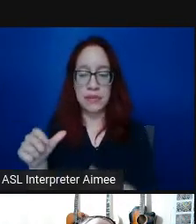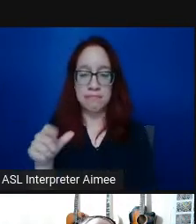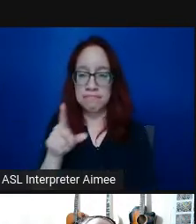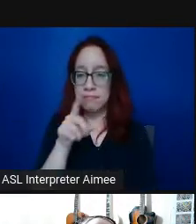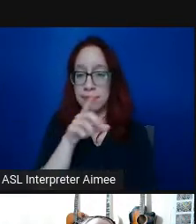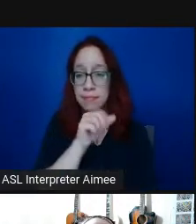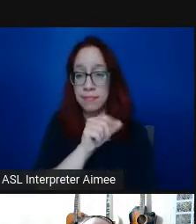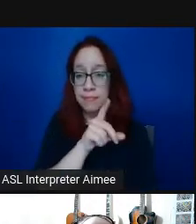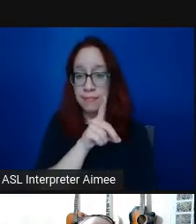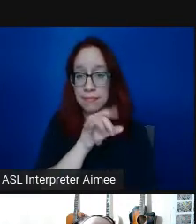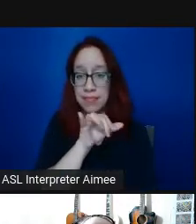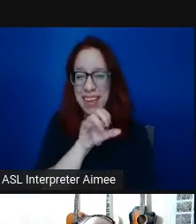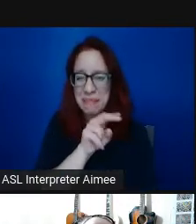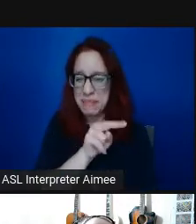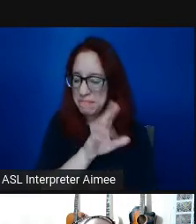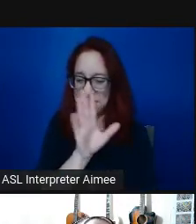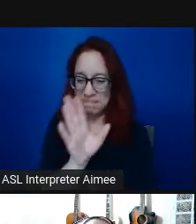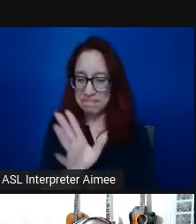from enabling and disabling some plugins.